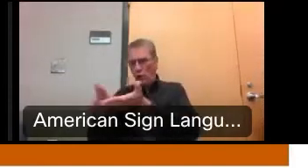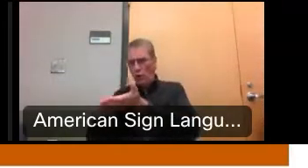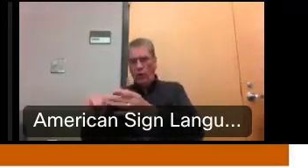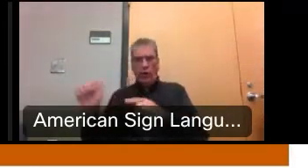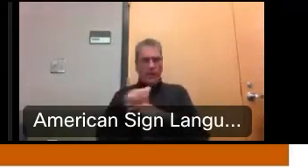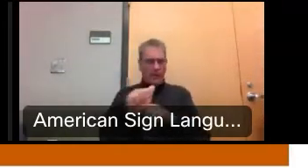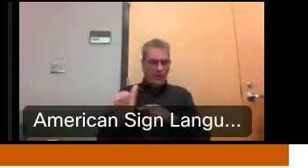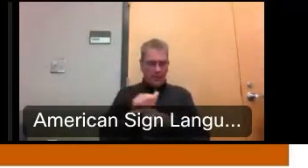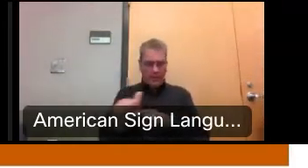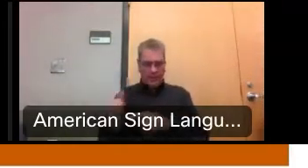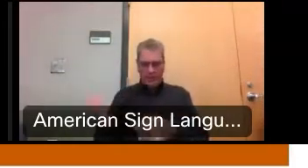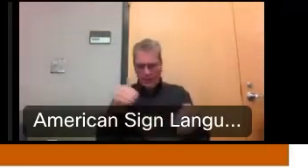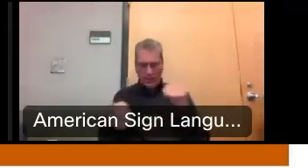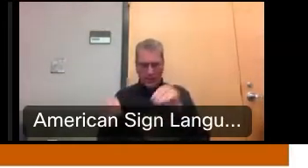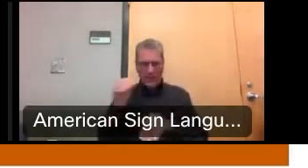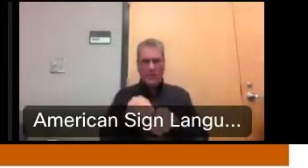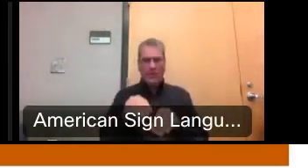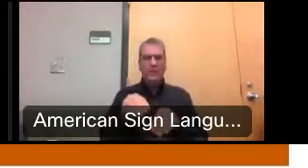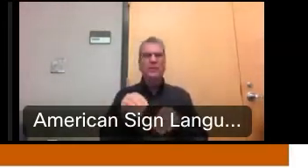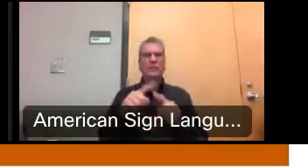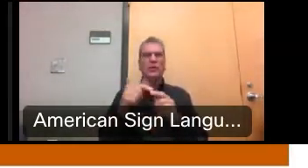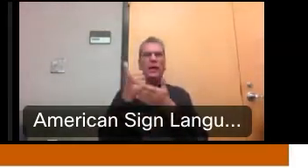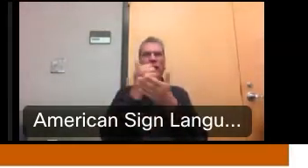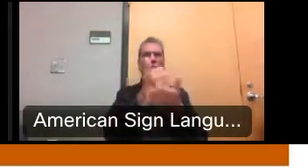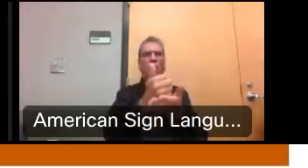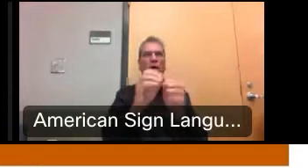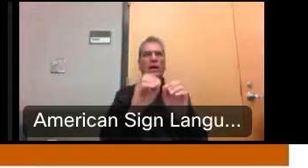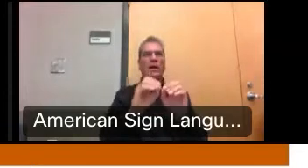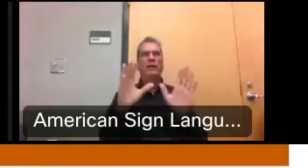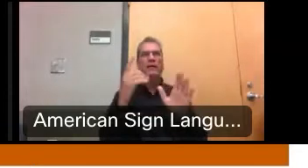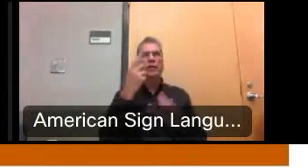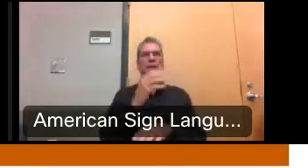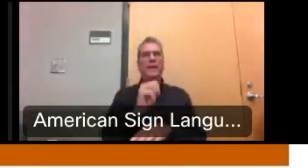and kind of move the field forwards. All right, last thing I'm going to share before